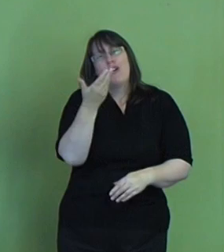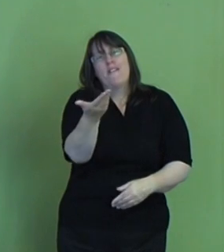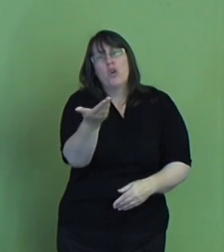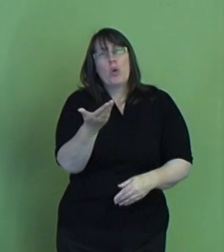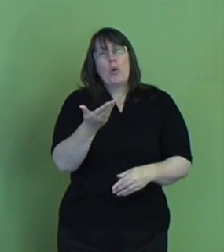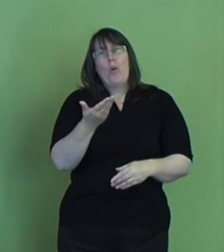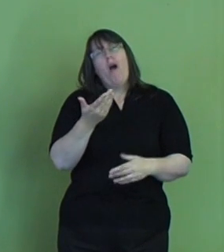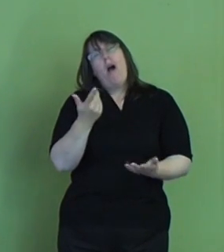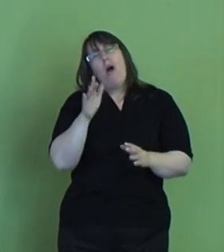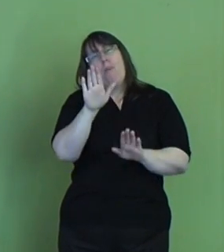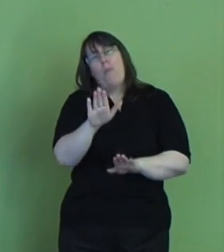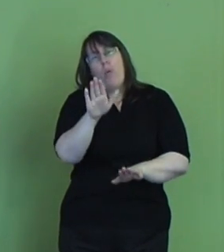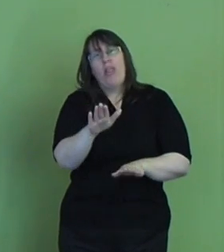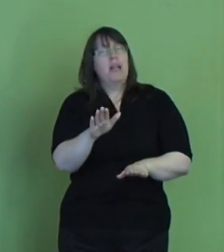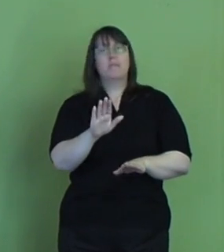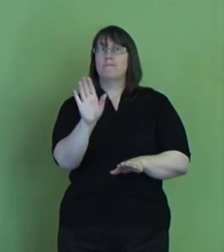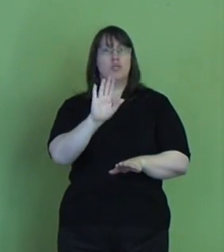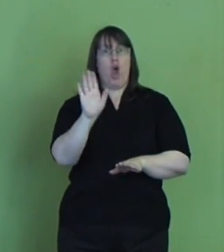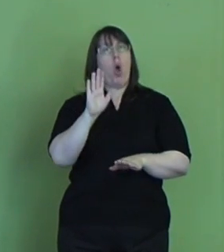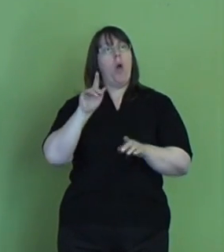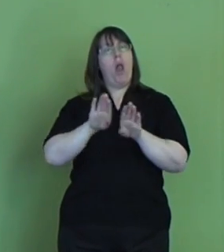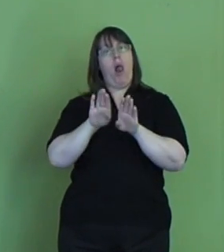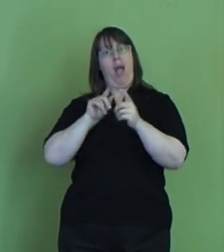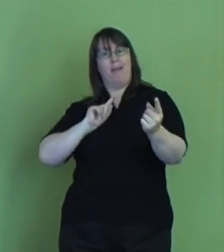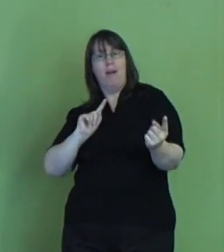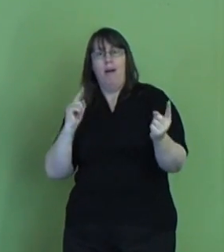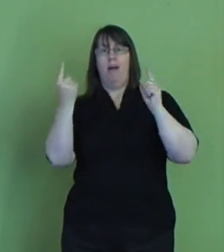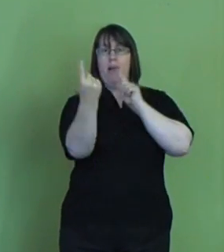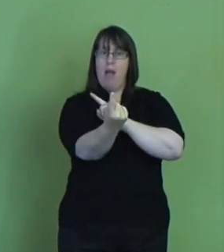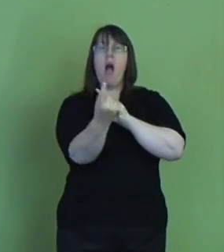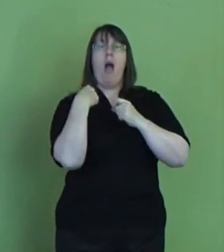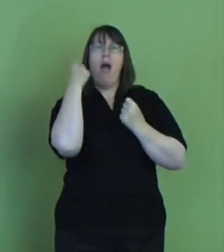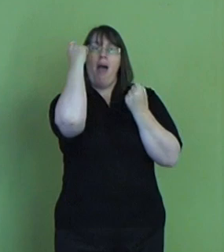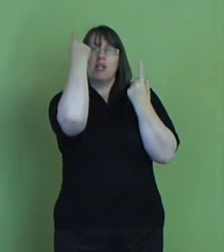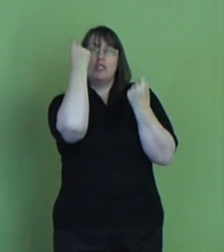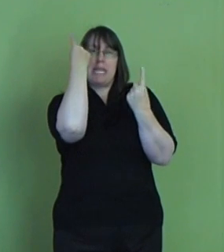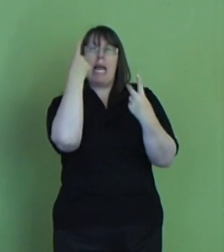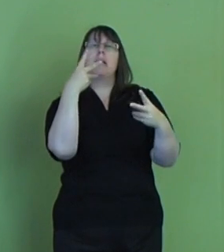to put yourself in the shoes of the person that is experiencing a grief or a loss.